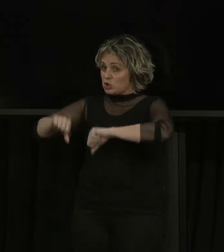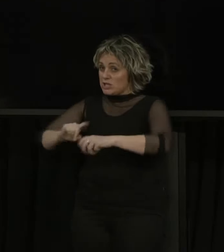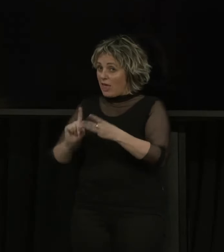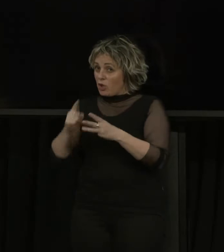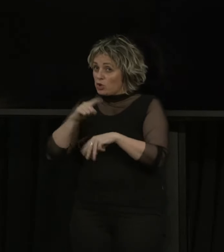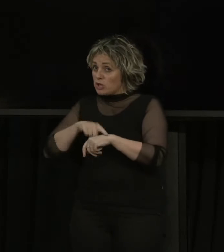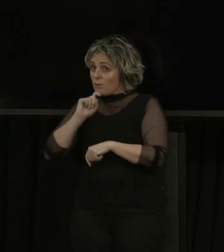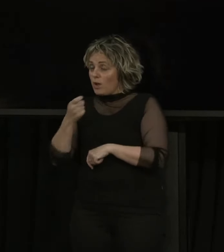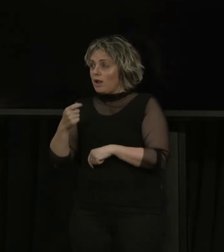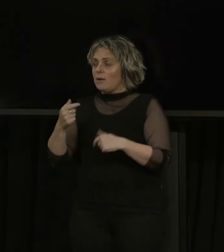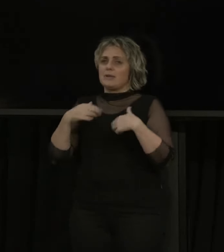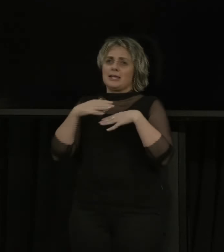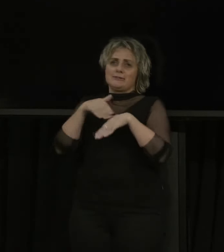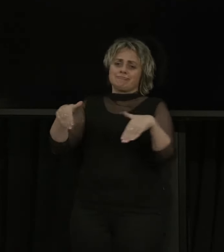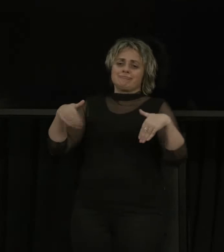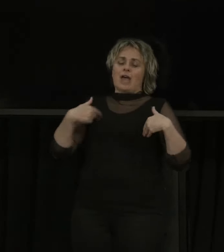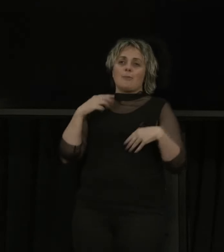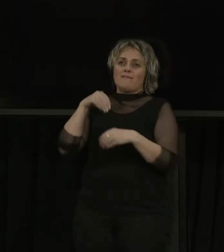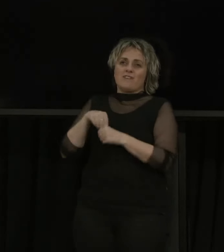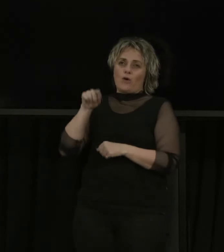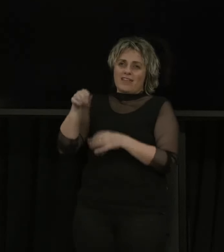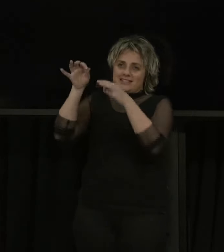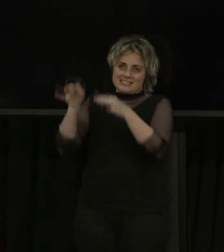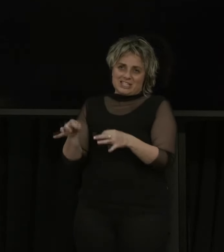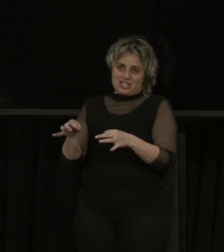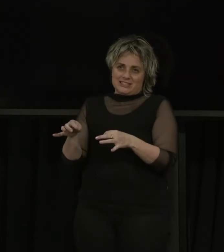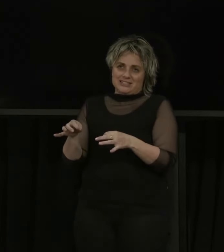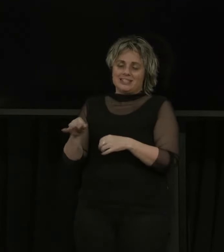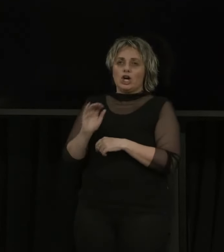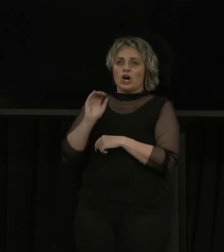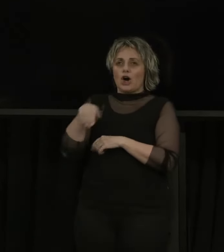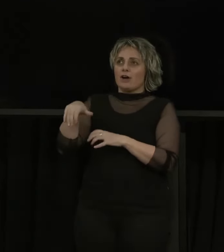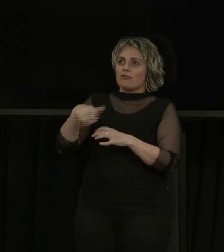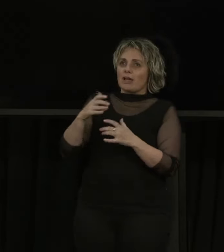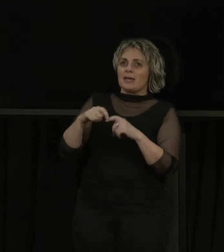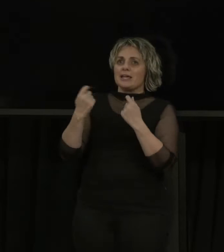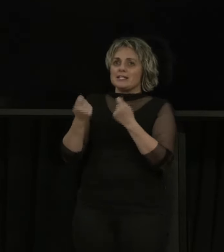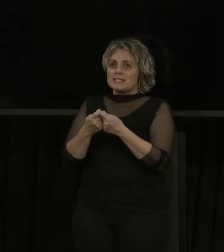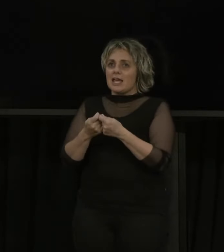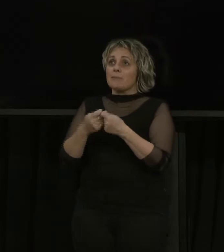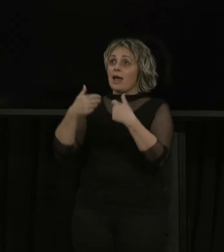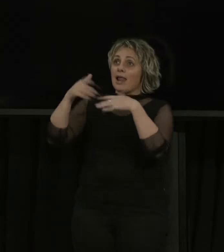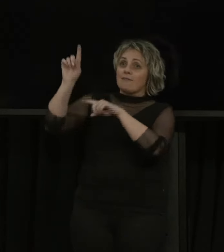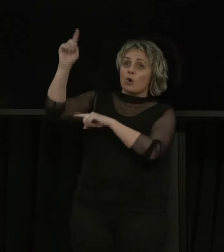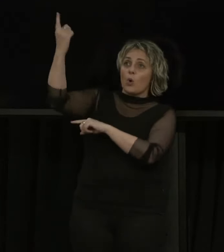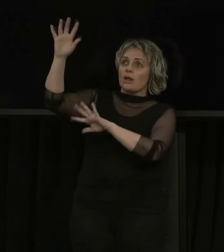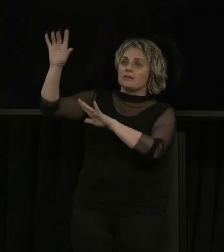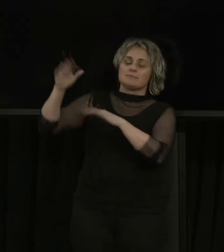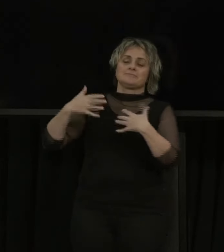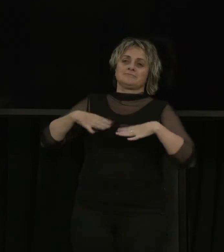the likelihood of the government agreeing the third time? That is not something I'm